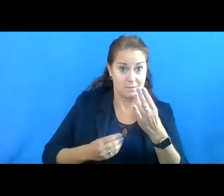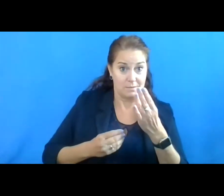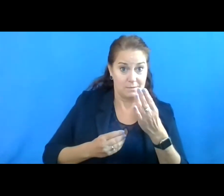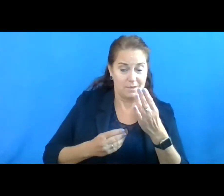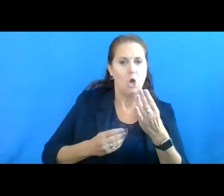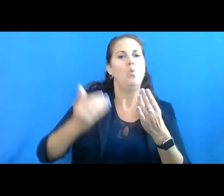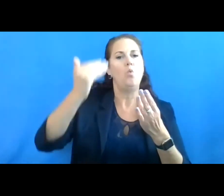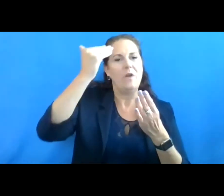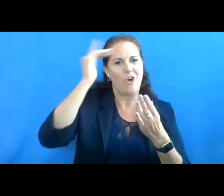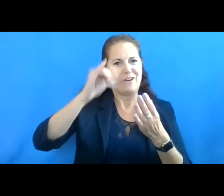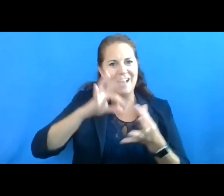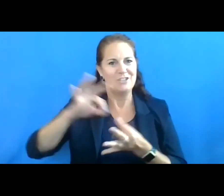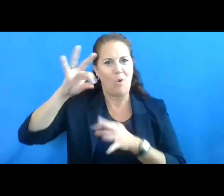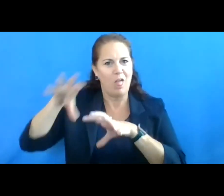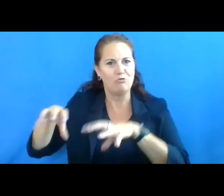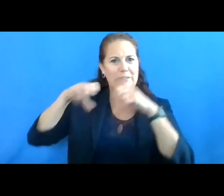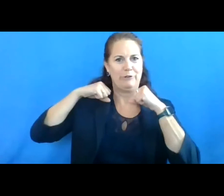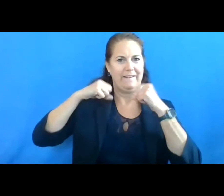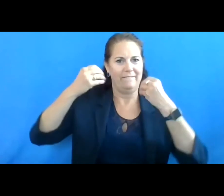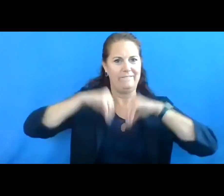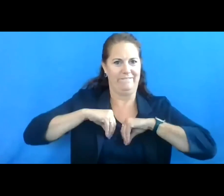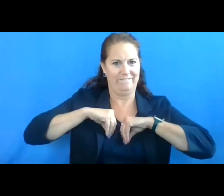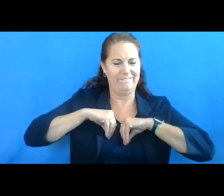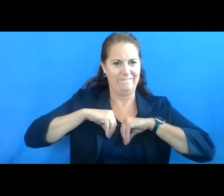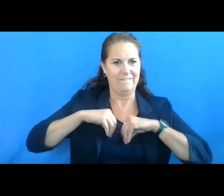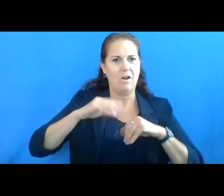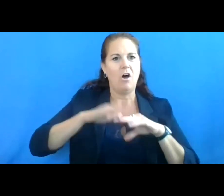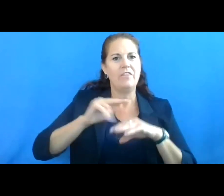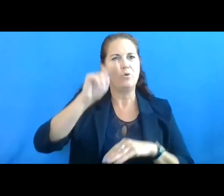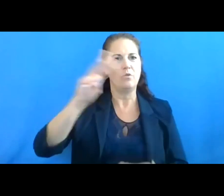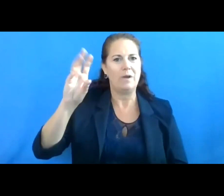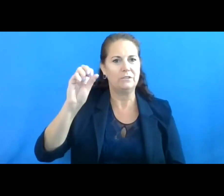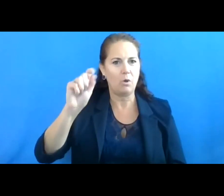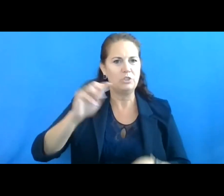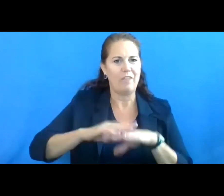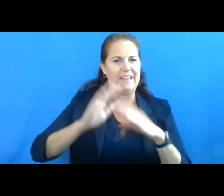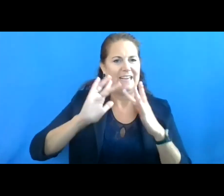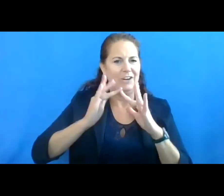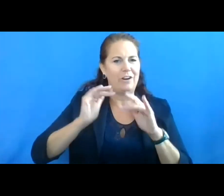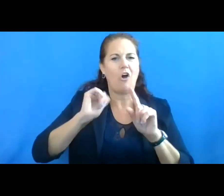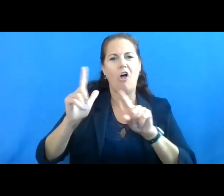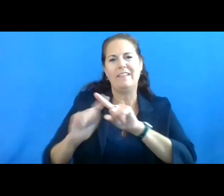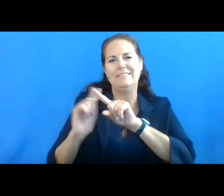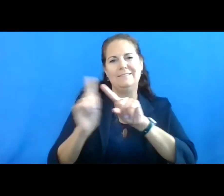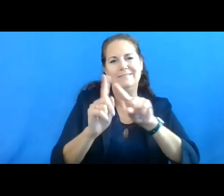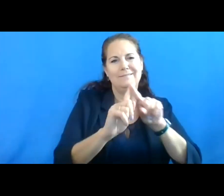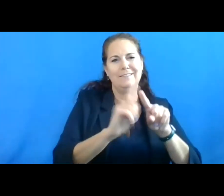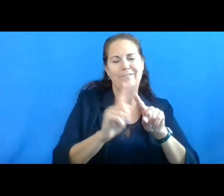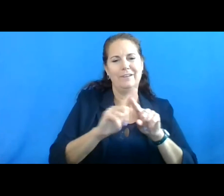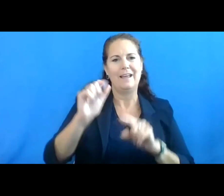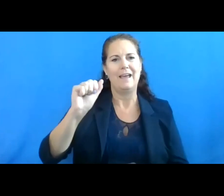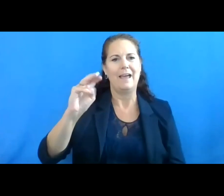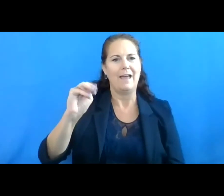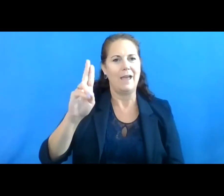We can go on the internet and see on the northwest coast all of the different amulets used for